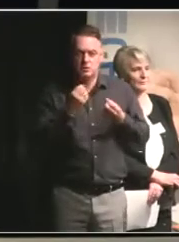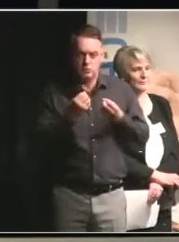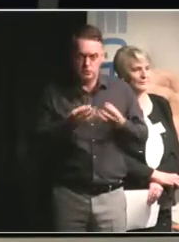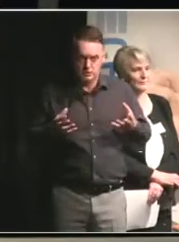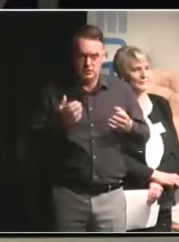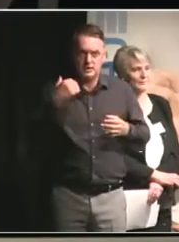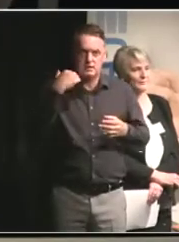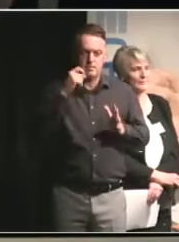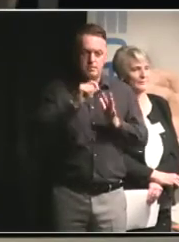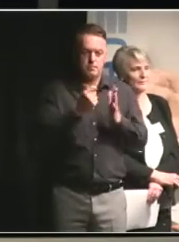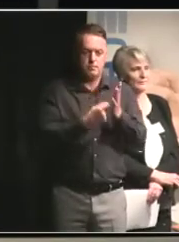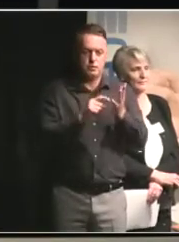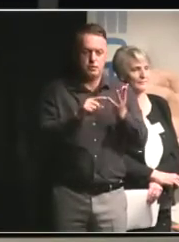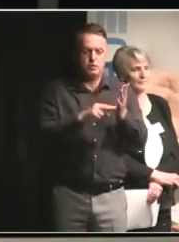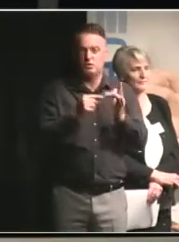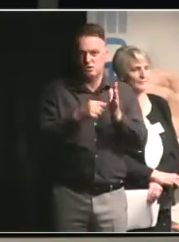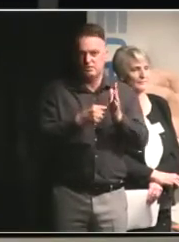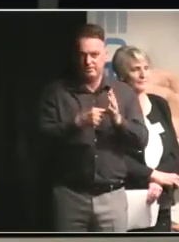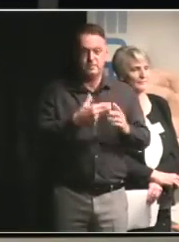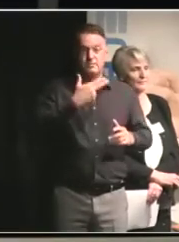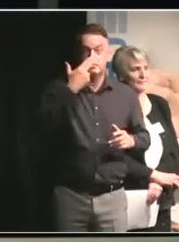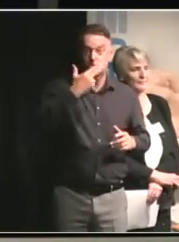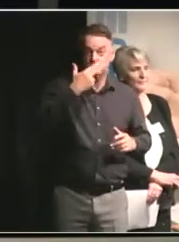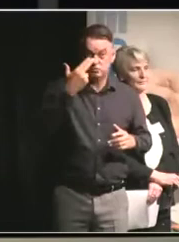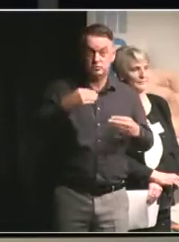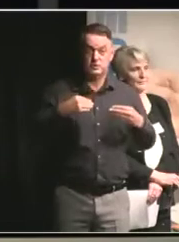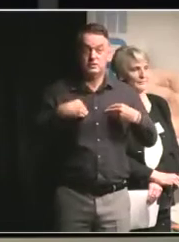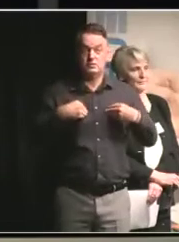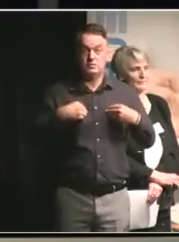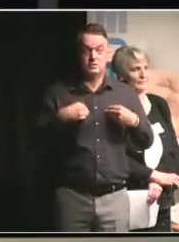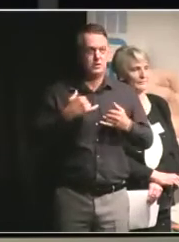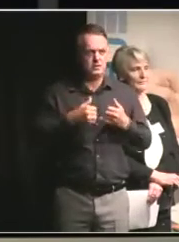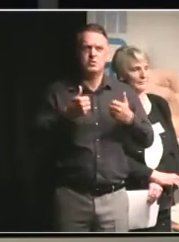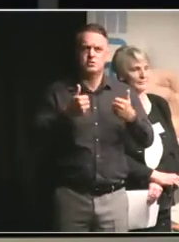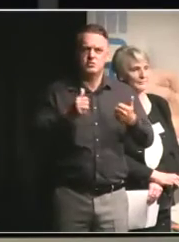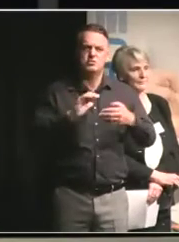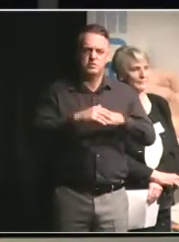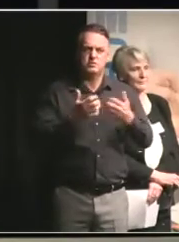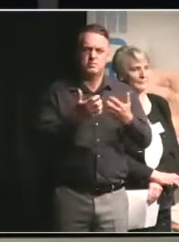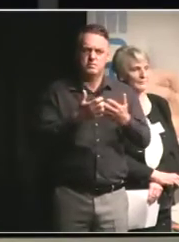unit product. The petroleum industry has been so good over the years of getting this well,